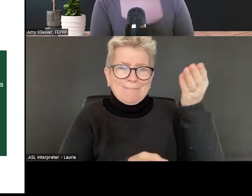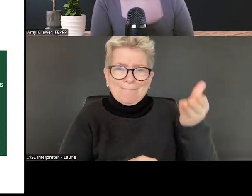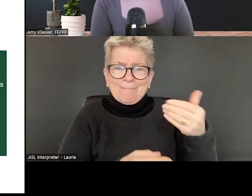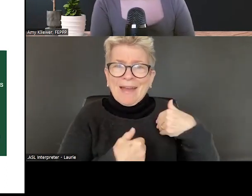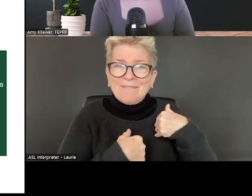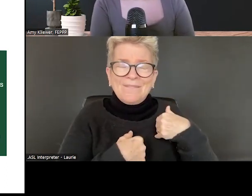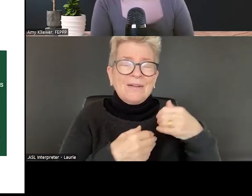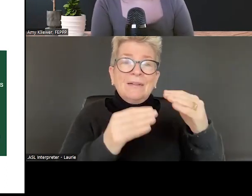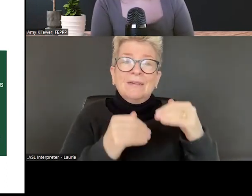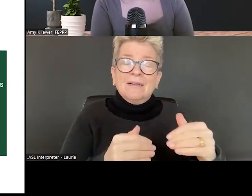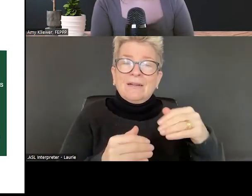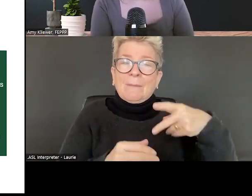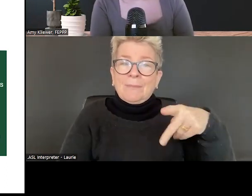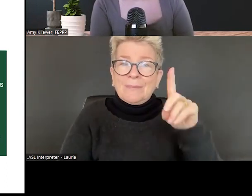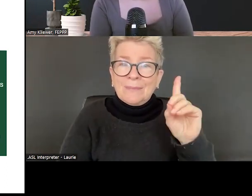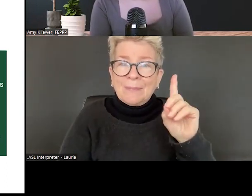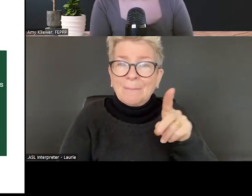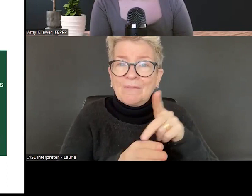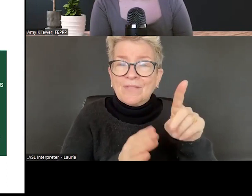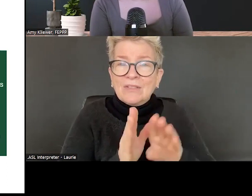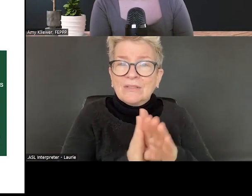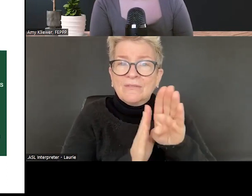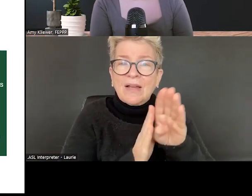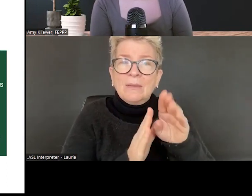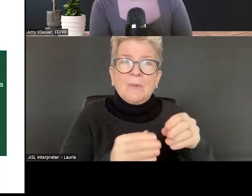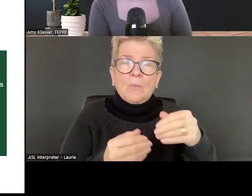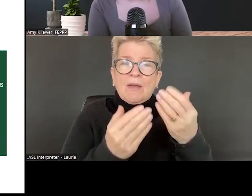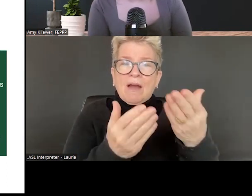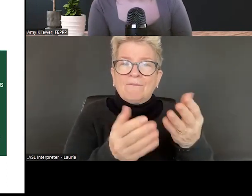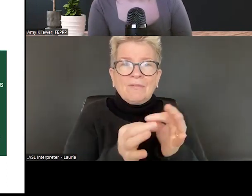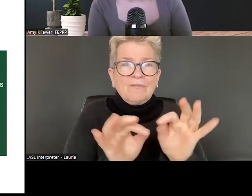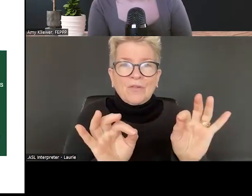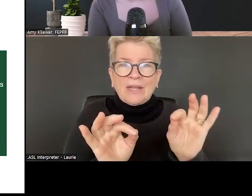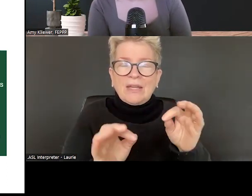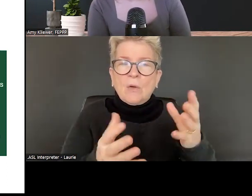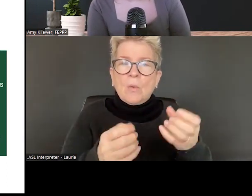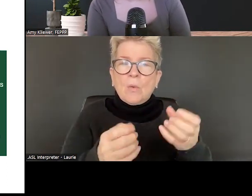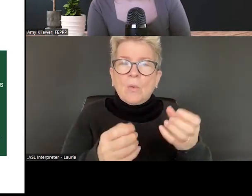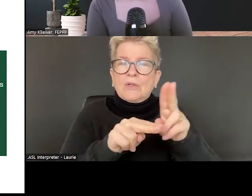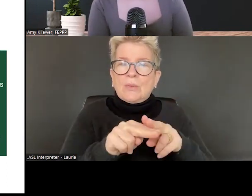development and training opportunities at no cost. We aim to increase financial education